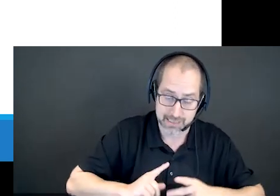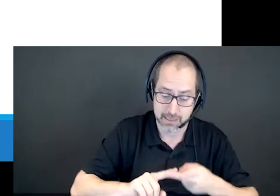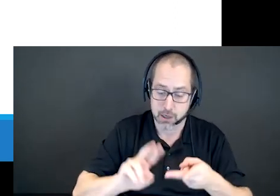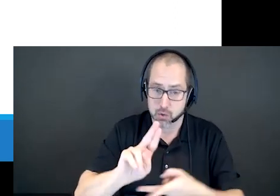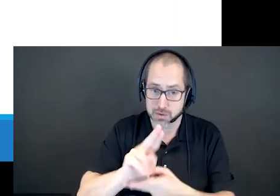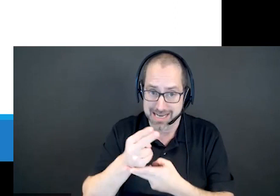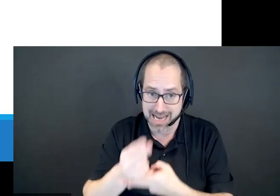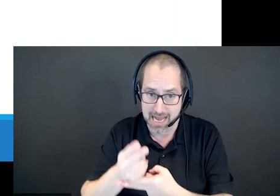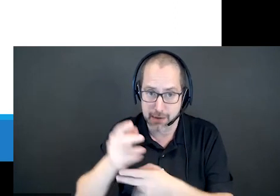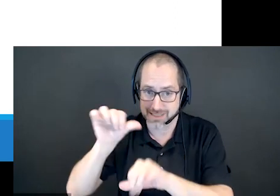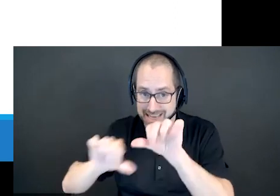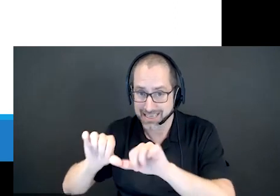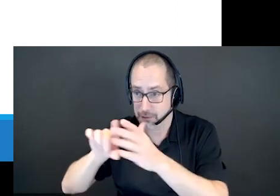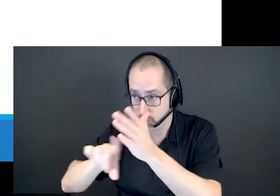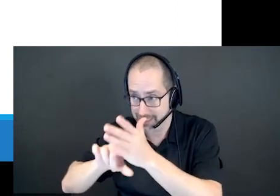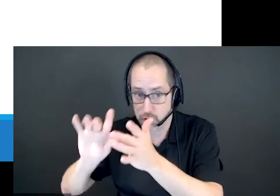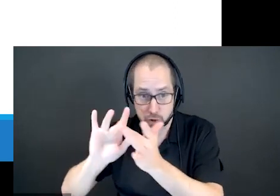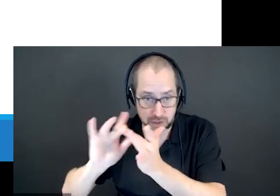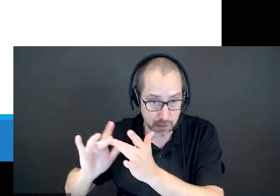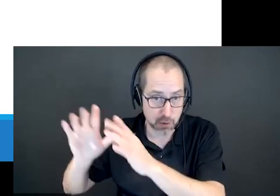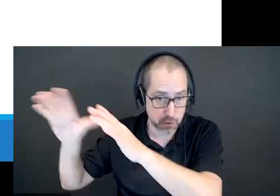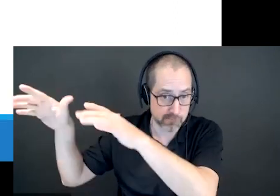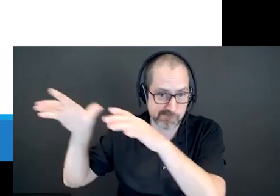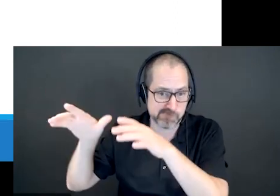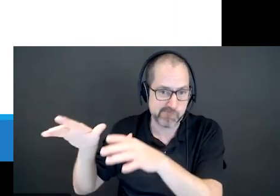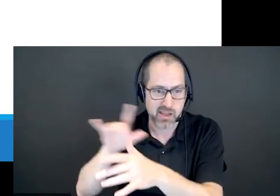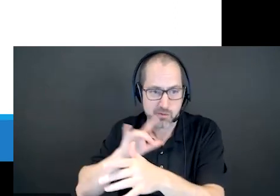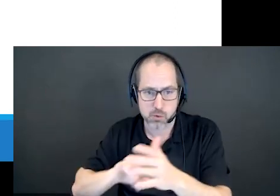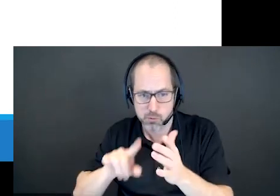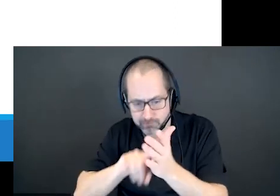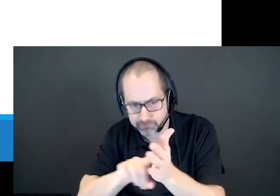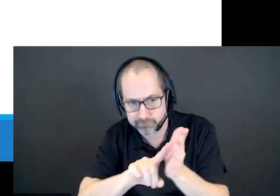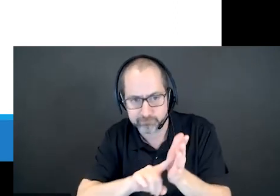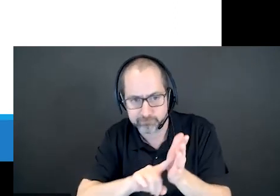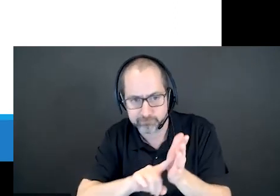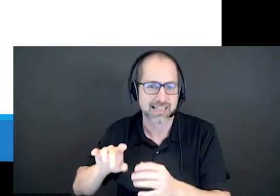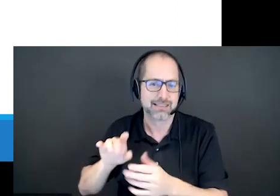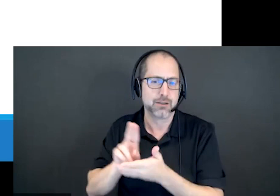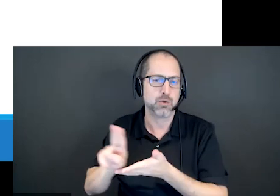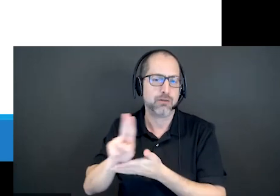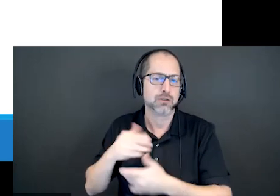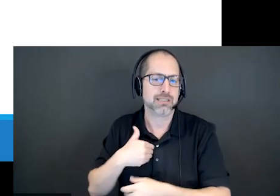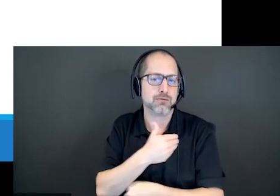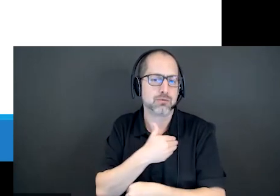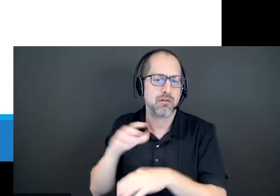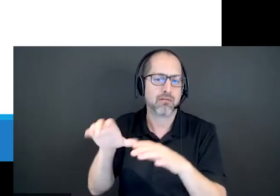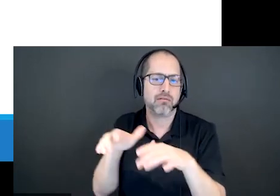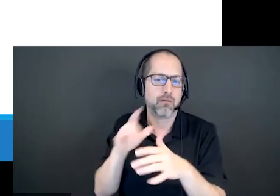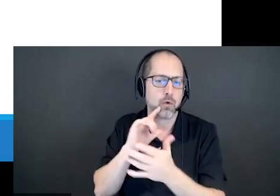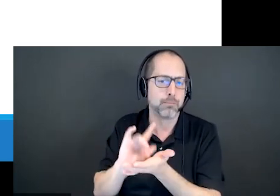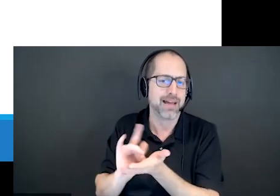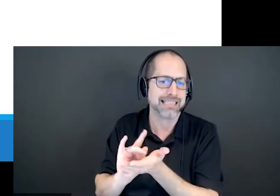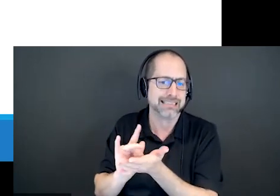Network for COVID Temerity Faculty of Medicine University of Toronto. I've been working with